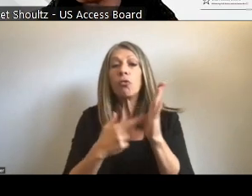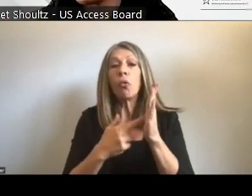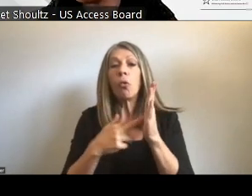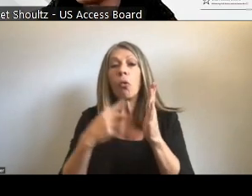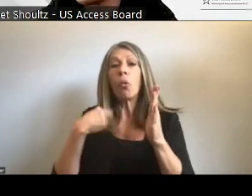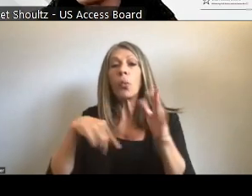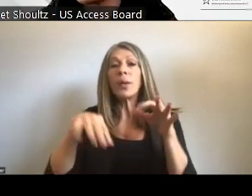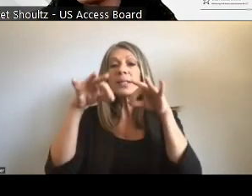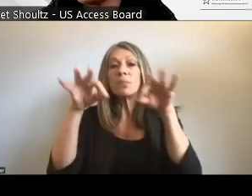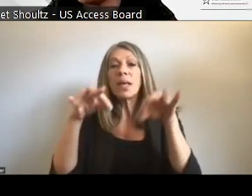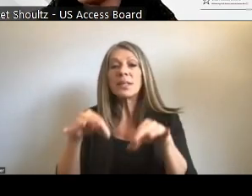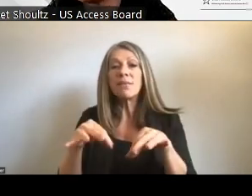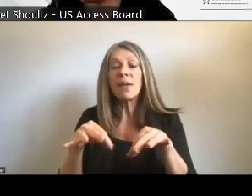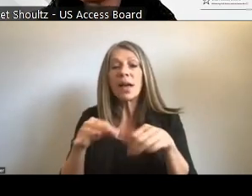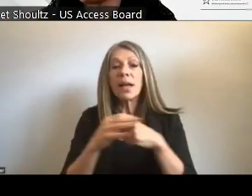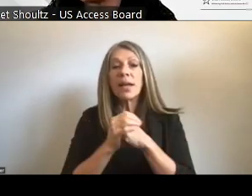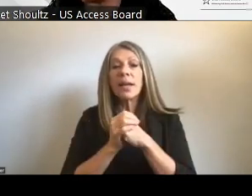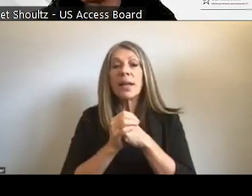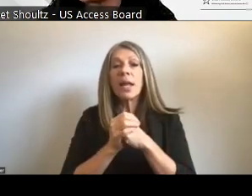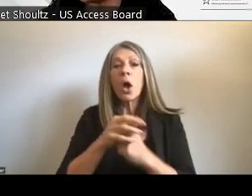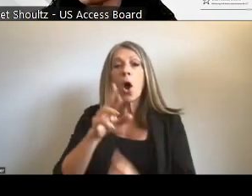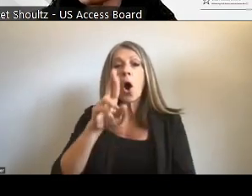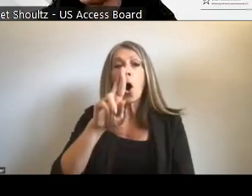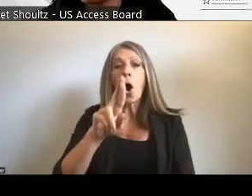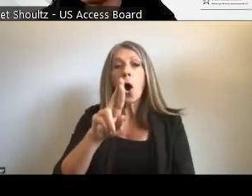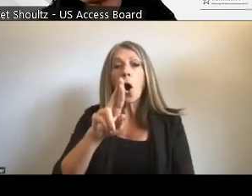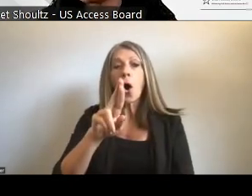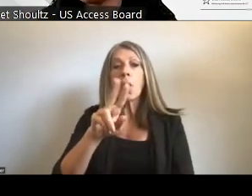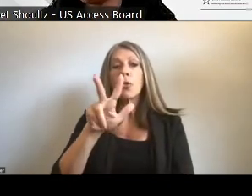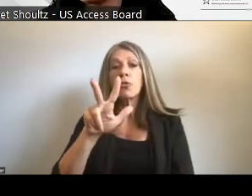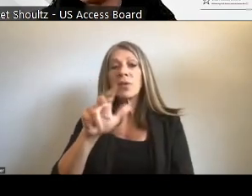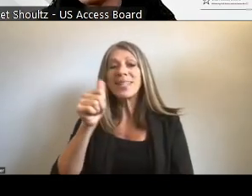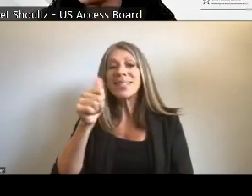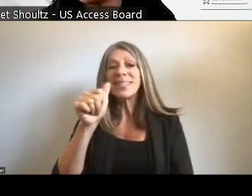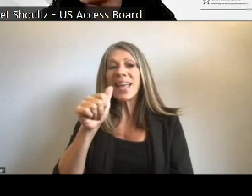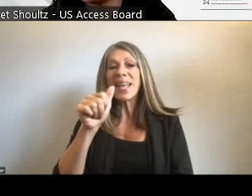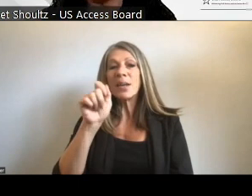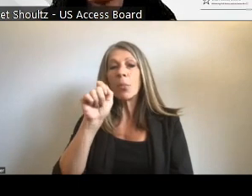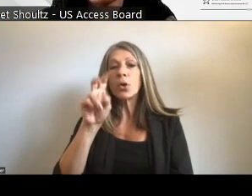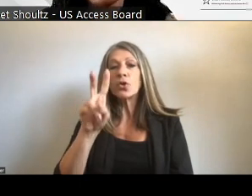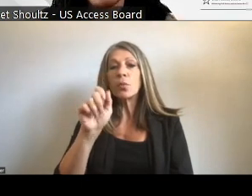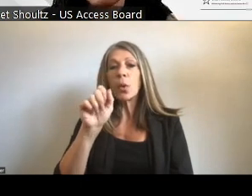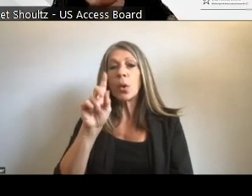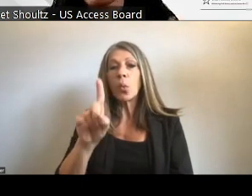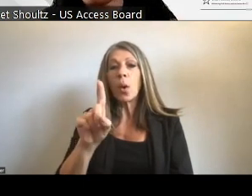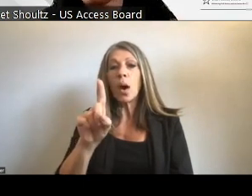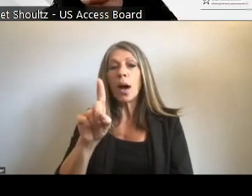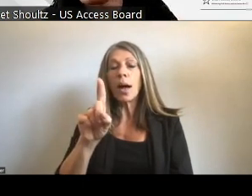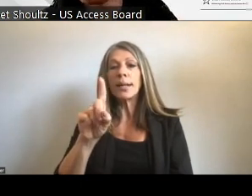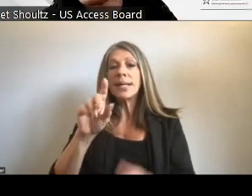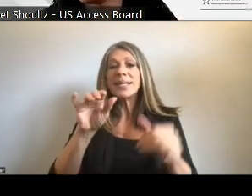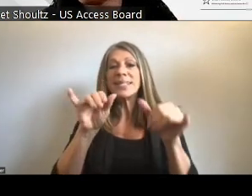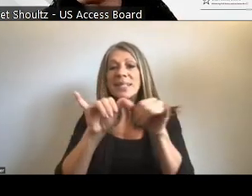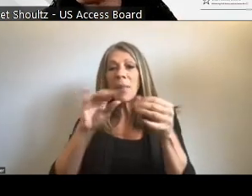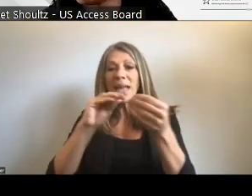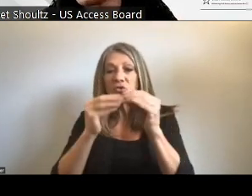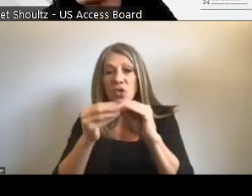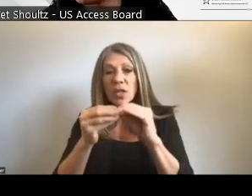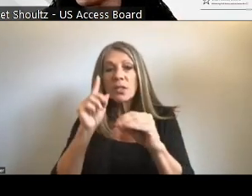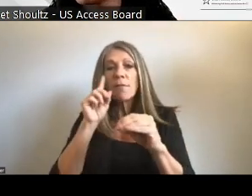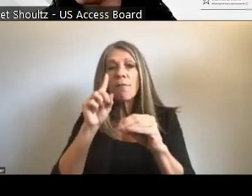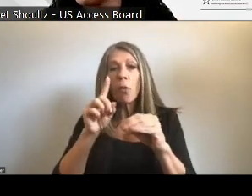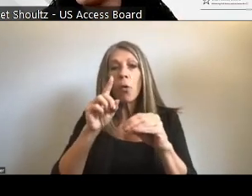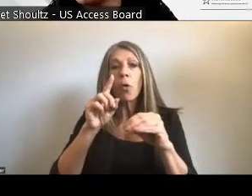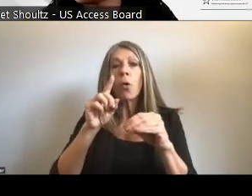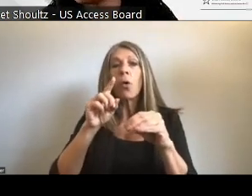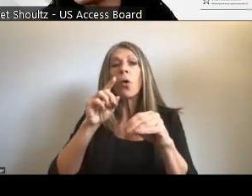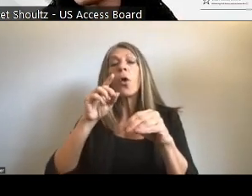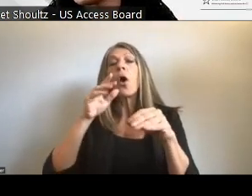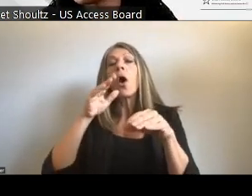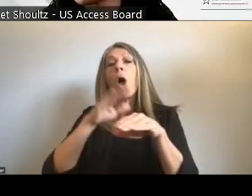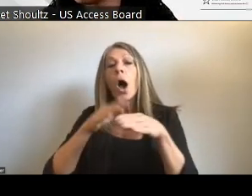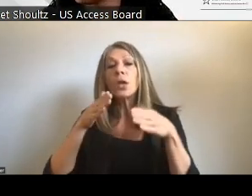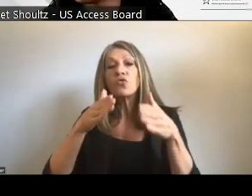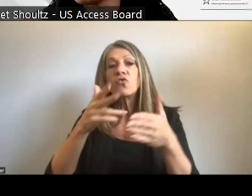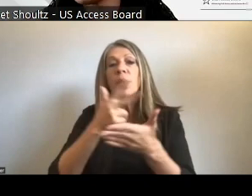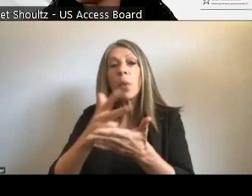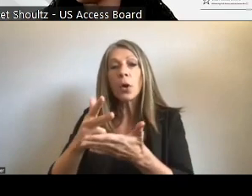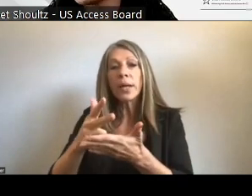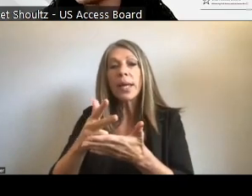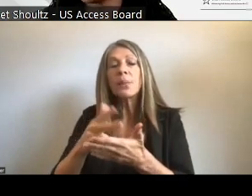specify at R310.2.1 Dimensions for a parallel on-street parking space. So they shall be 24 feet